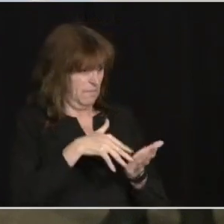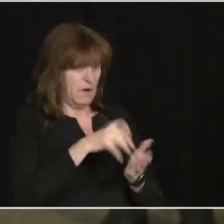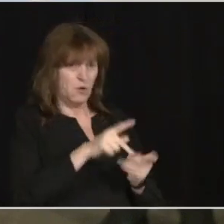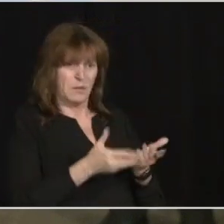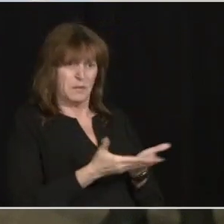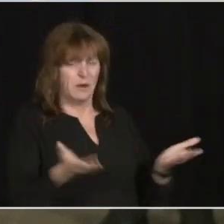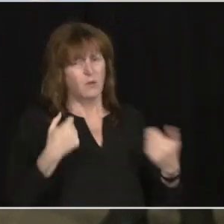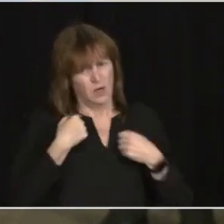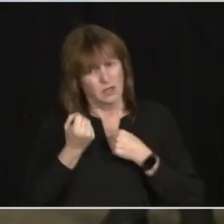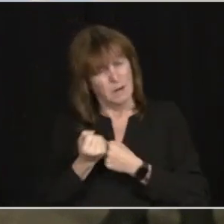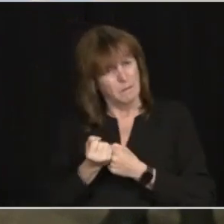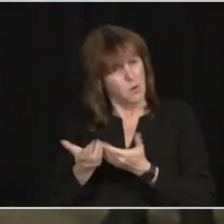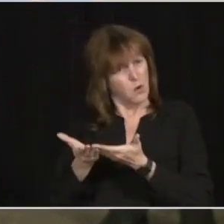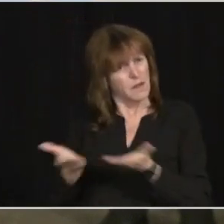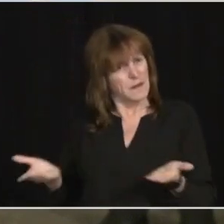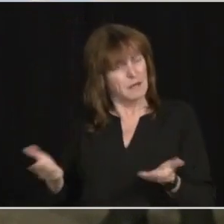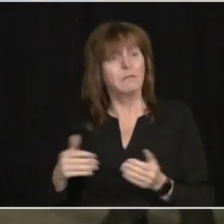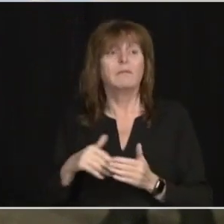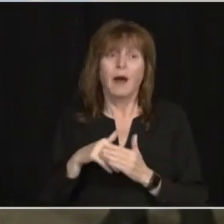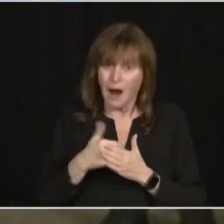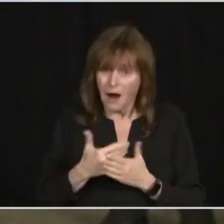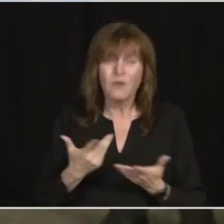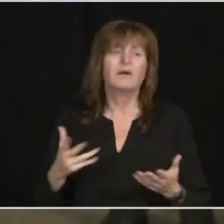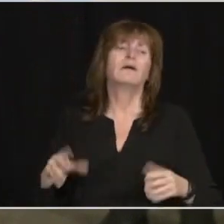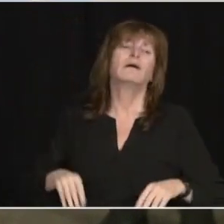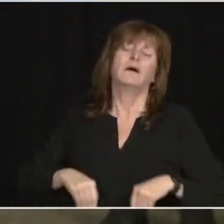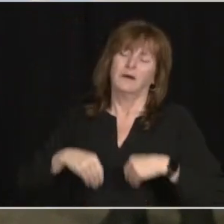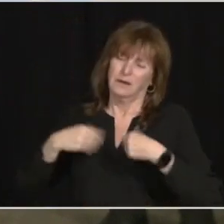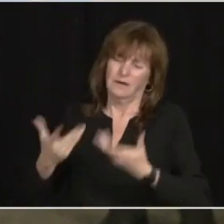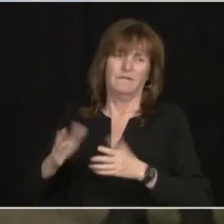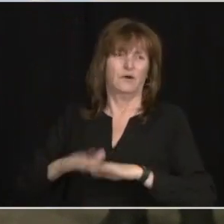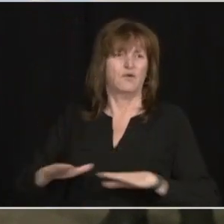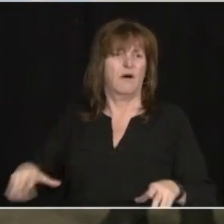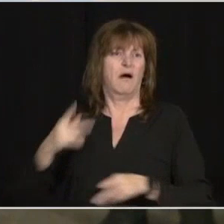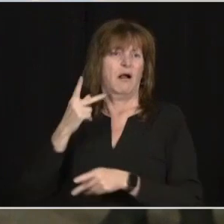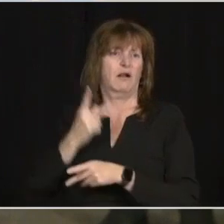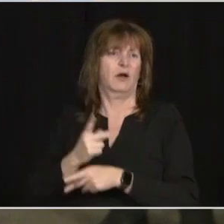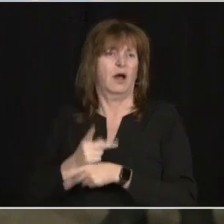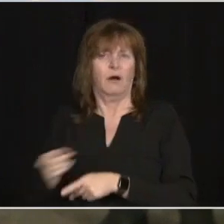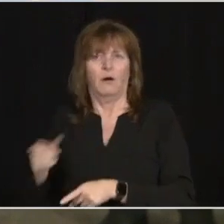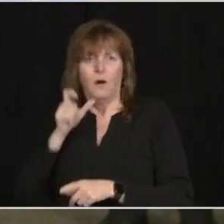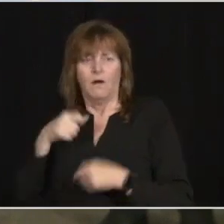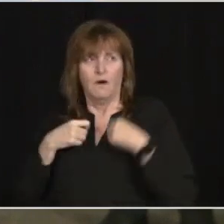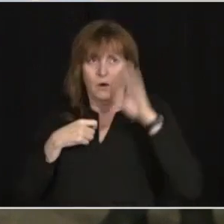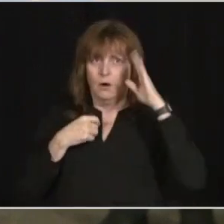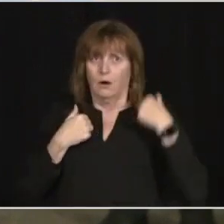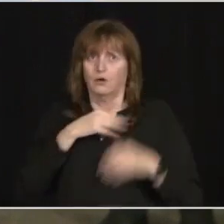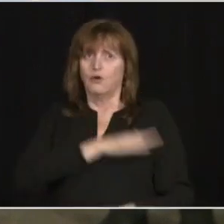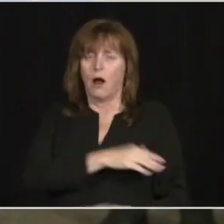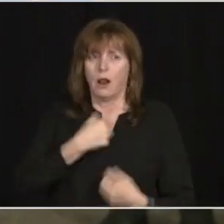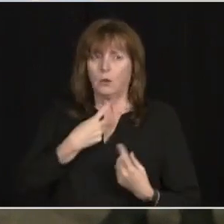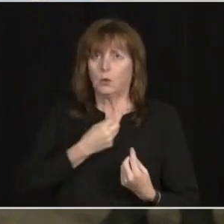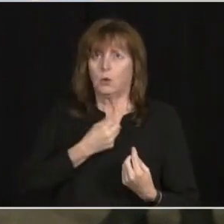We'll provide child care so they don't have to worry when they go go to work for